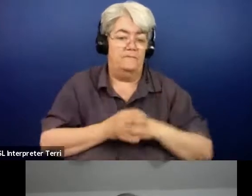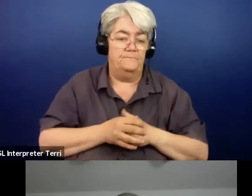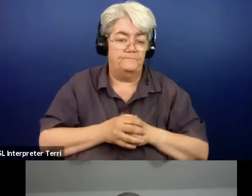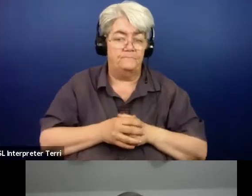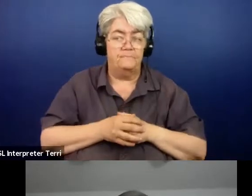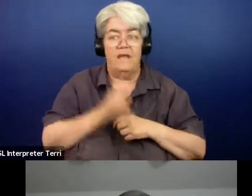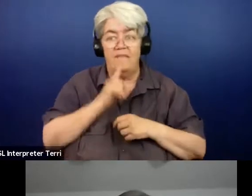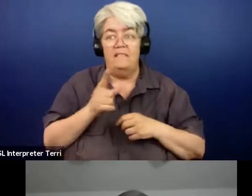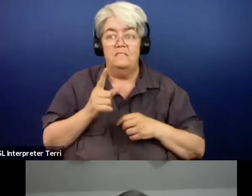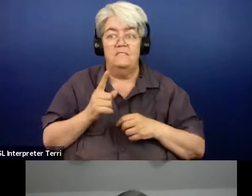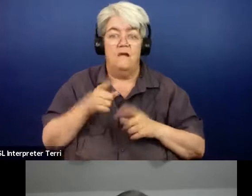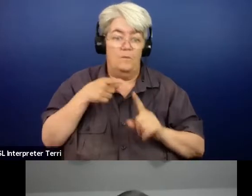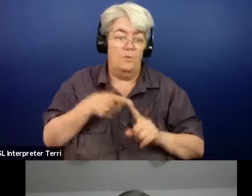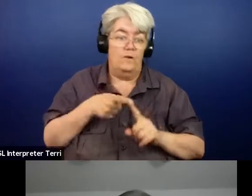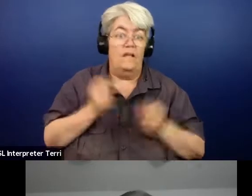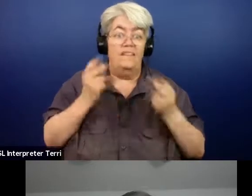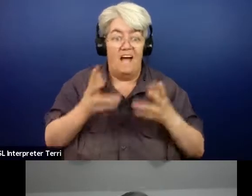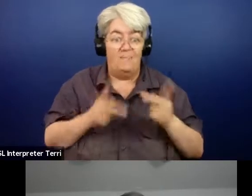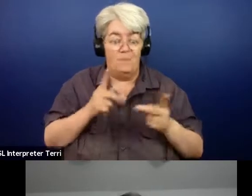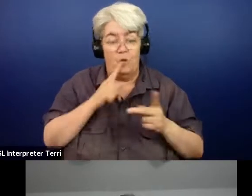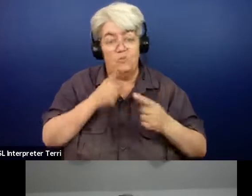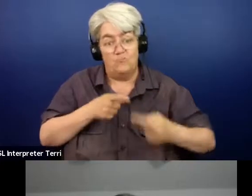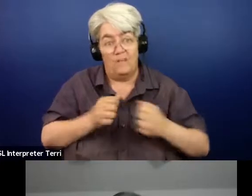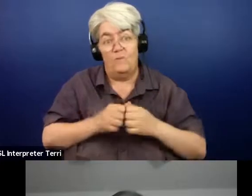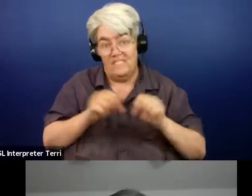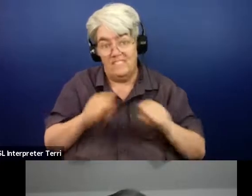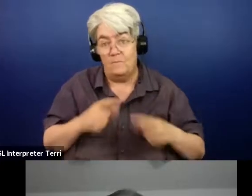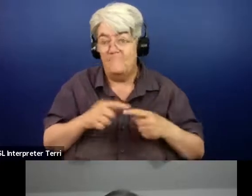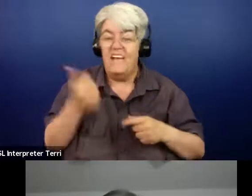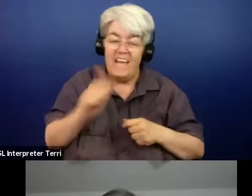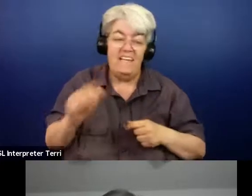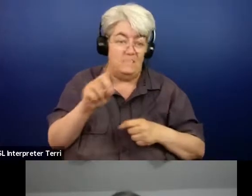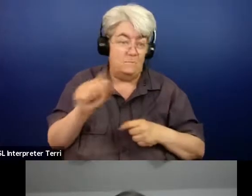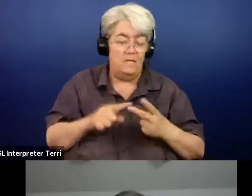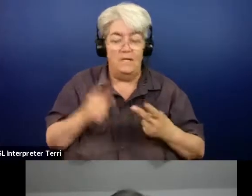point a lot of people that are struggling with the system of any kind of disability whether it is misidentity or anything else,